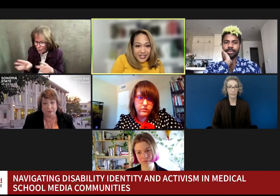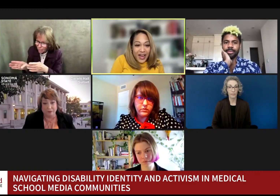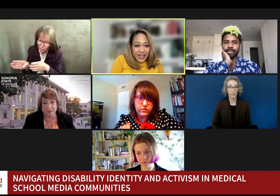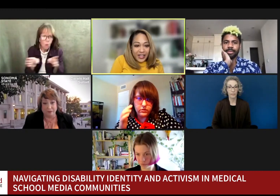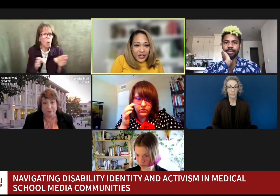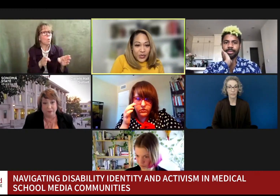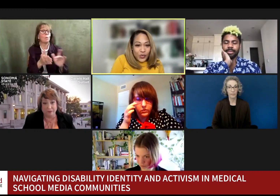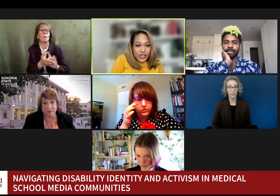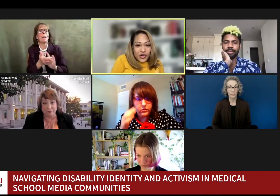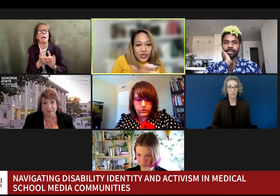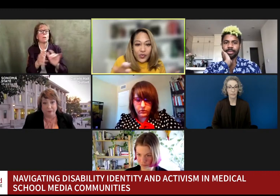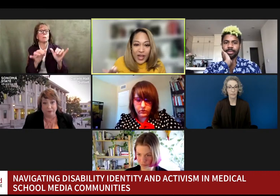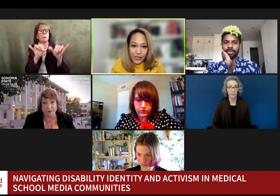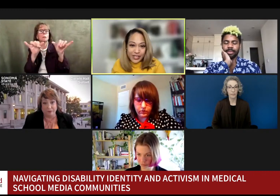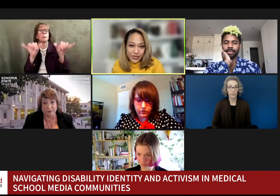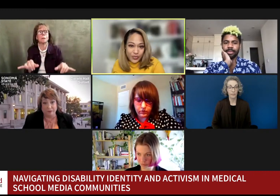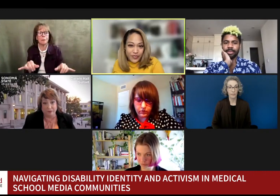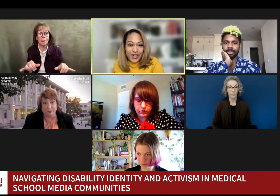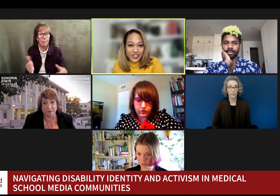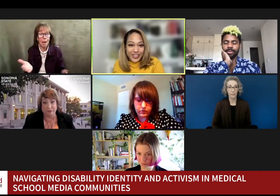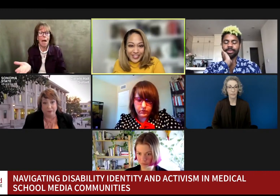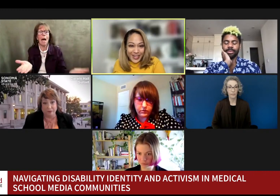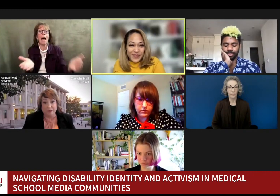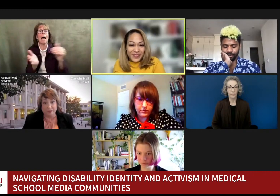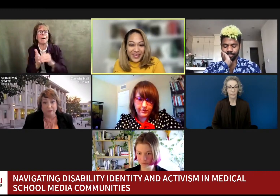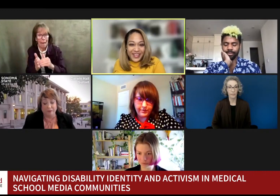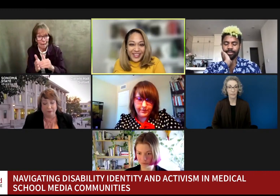we're turned away because of professionalism.